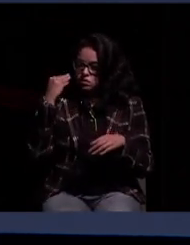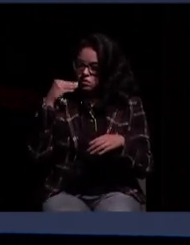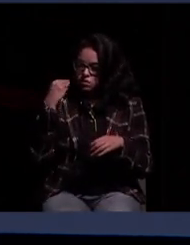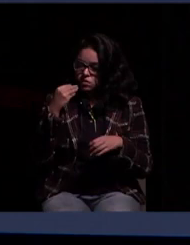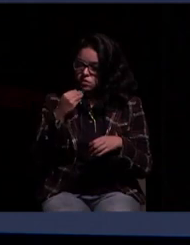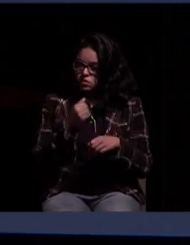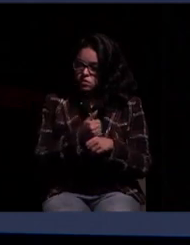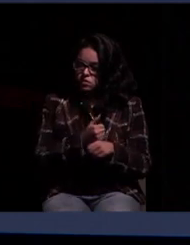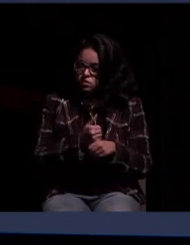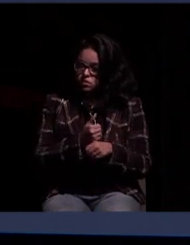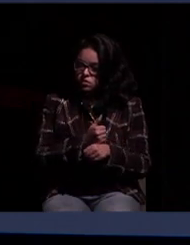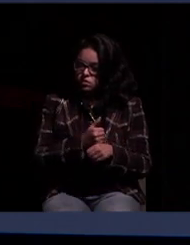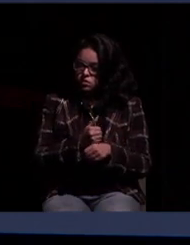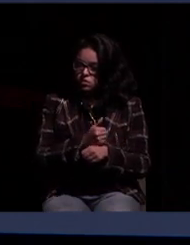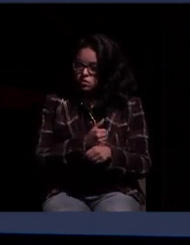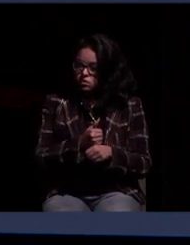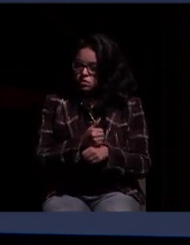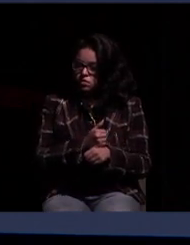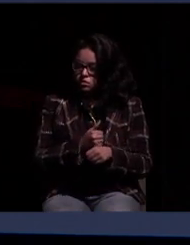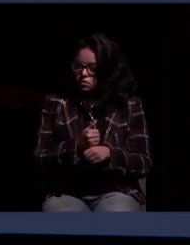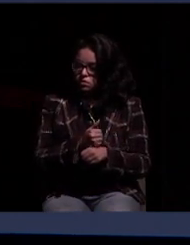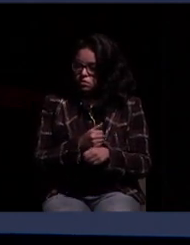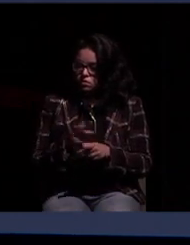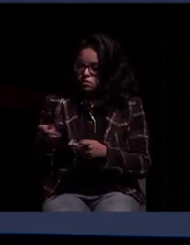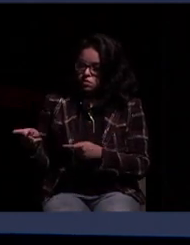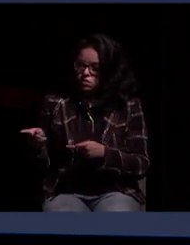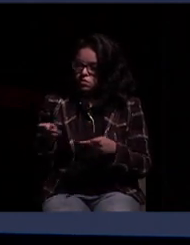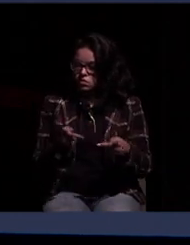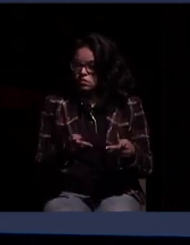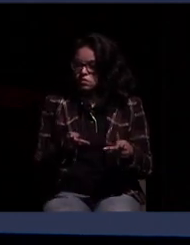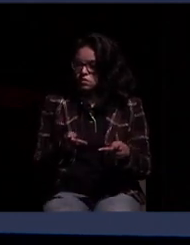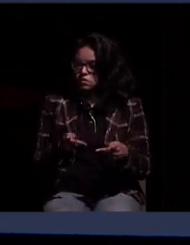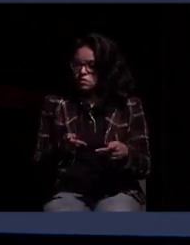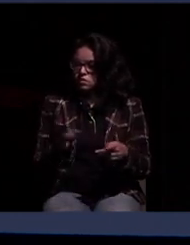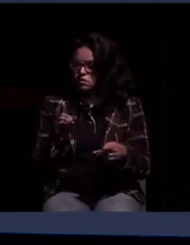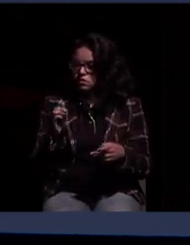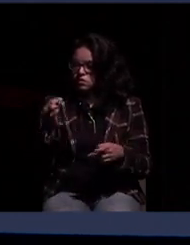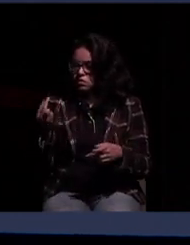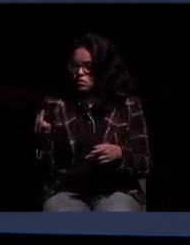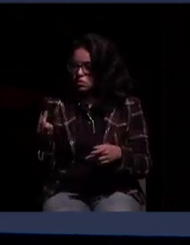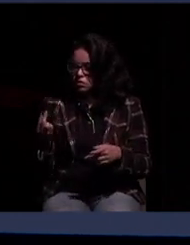consisting of just visiting